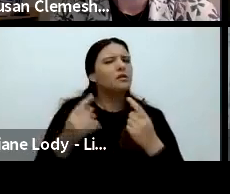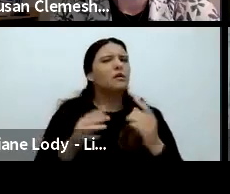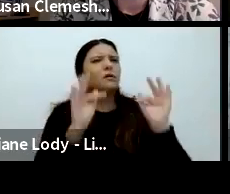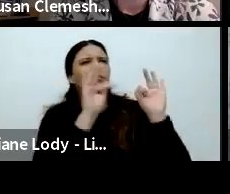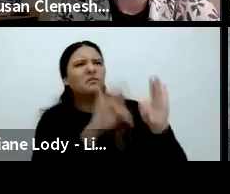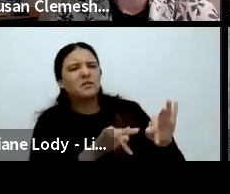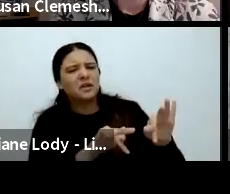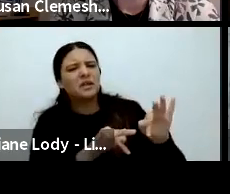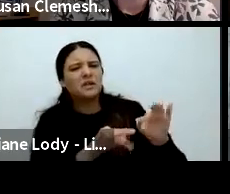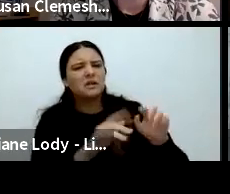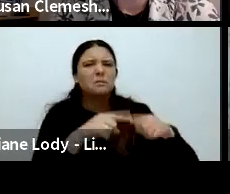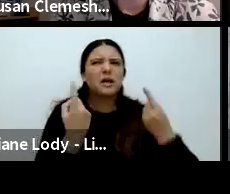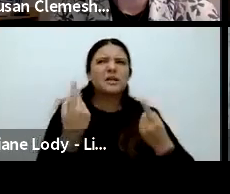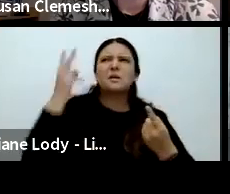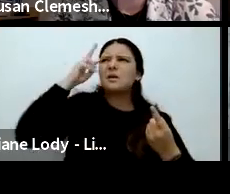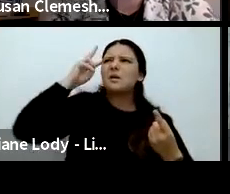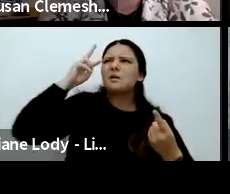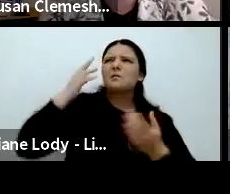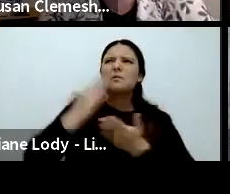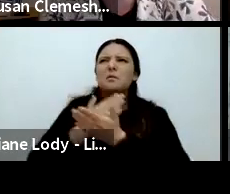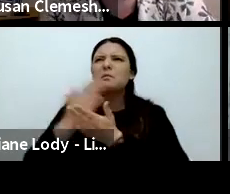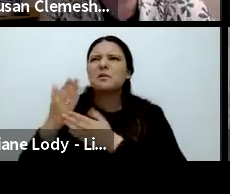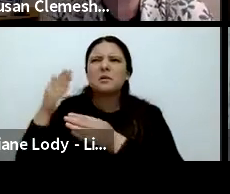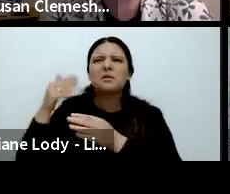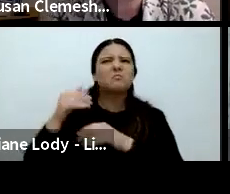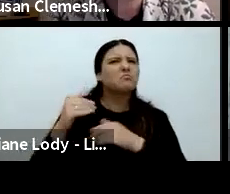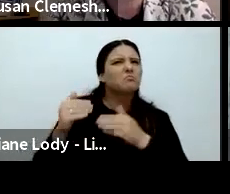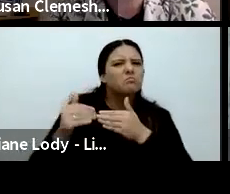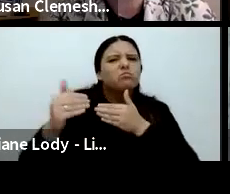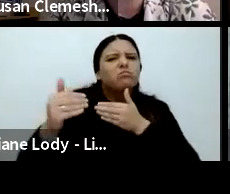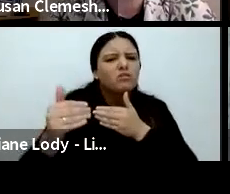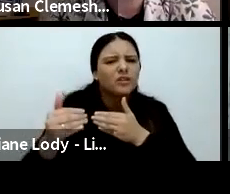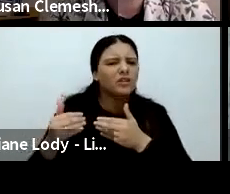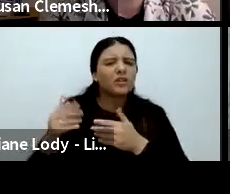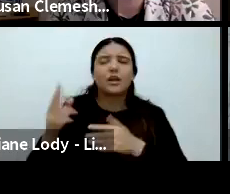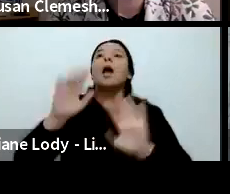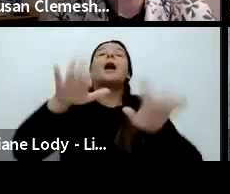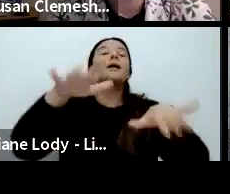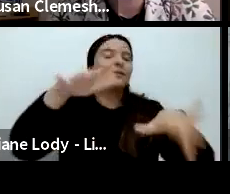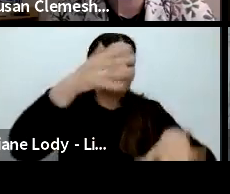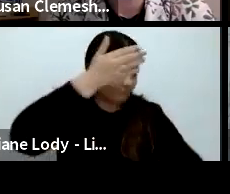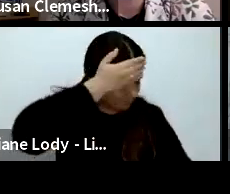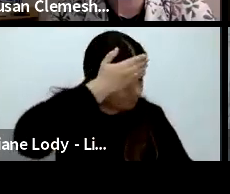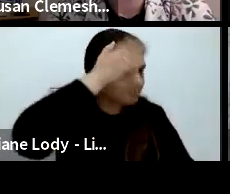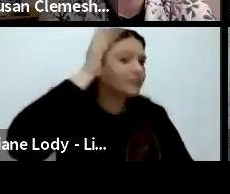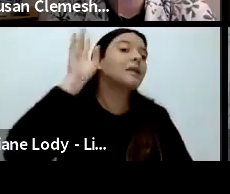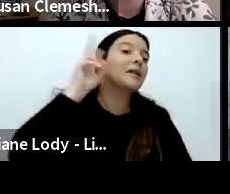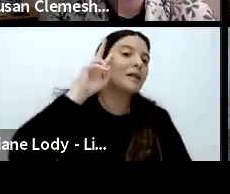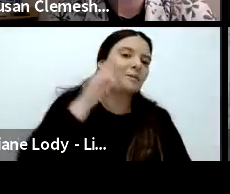I know where I ended up but I'm where it came from. We were talking about the were talking about the